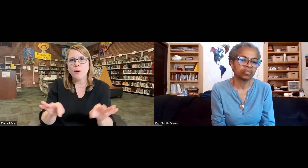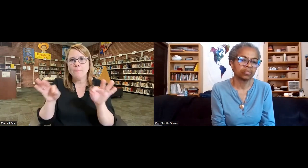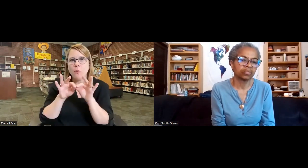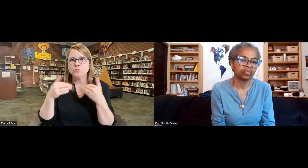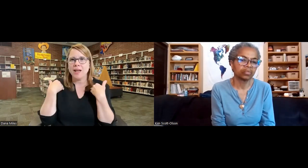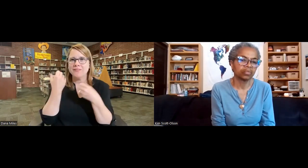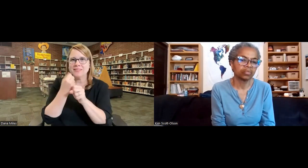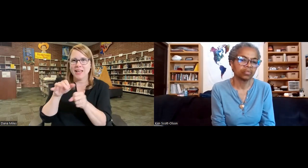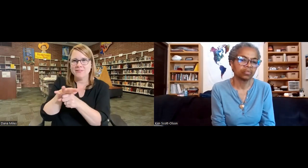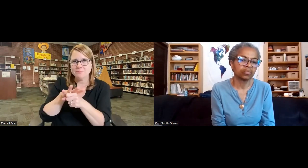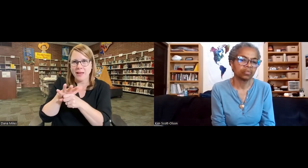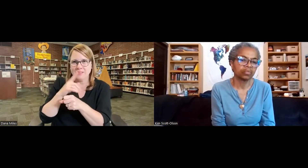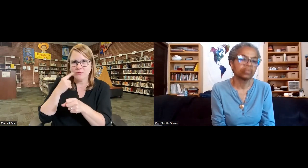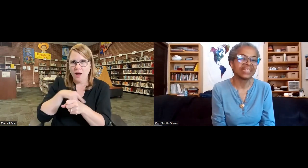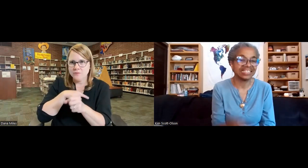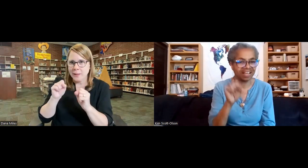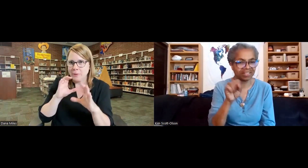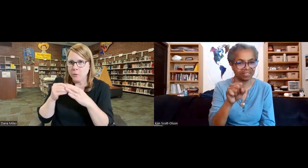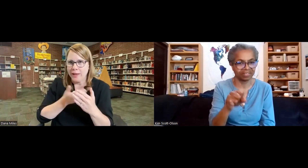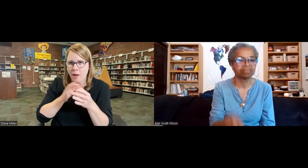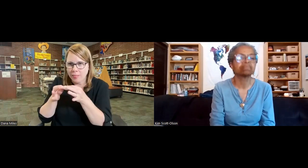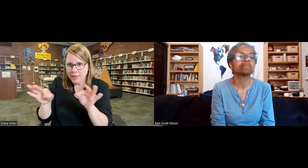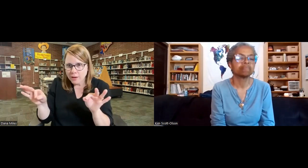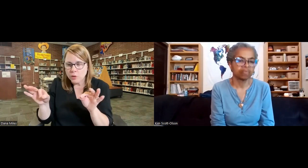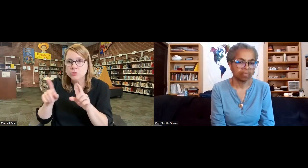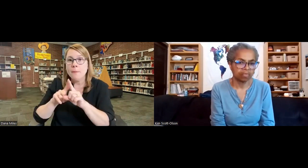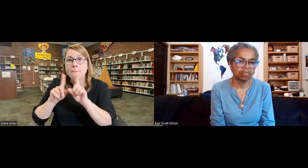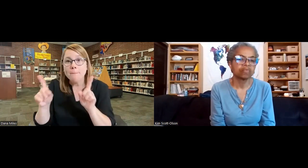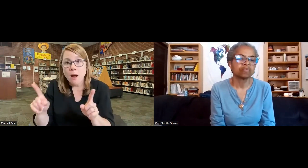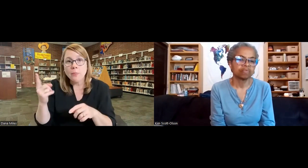But in truth it’s important to have a safe space in order for us to communicate in our own language.